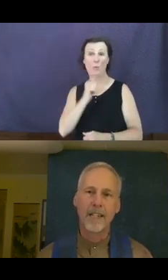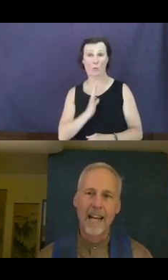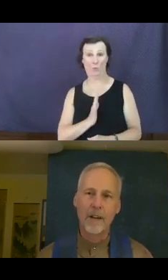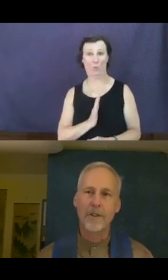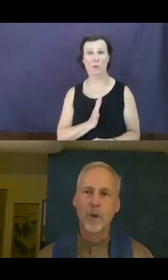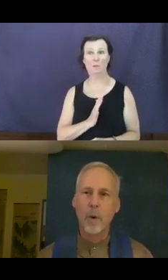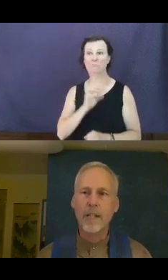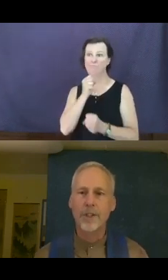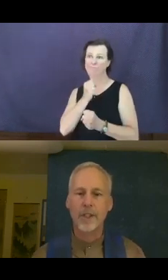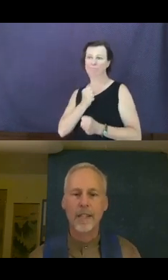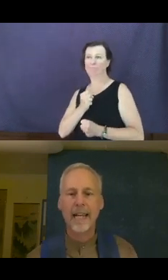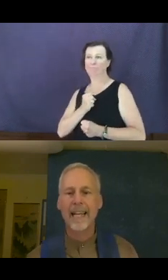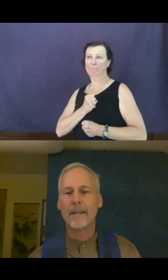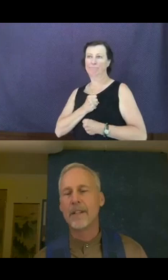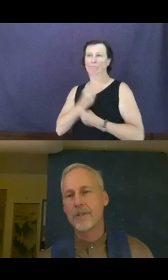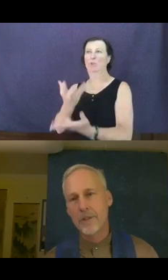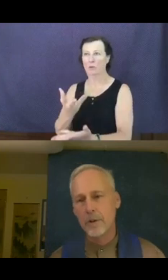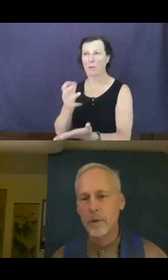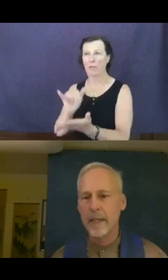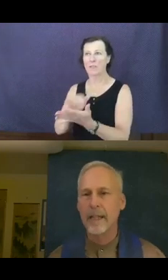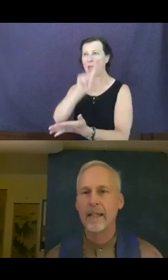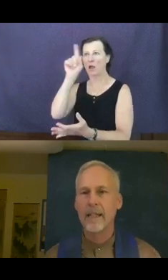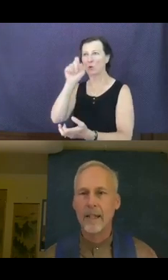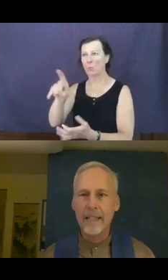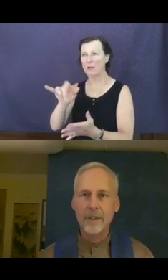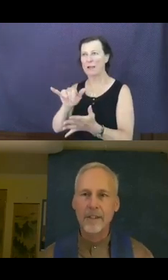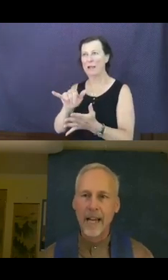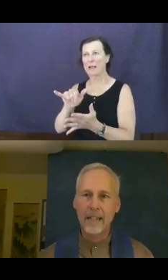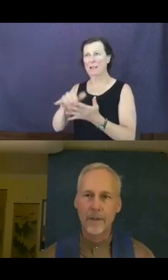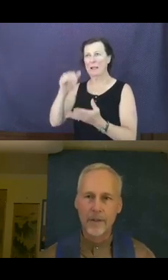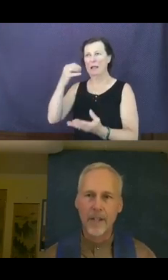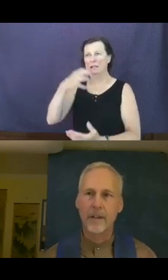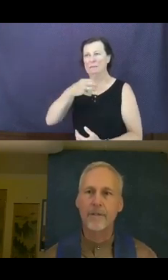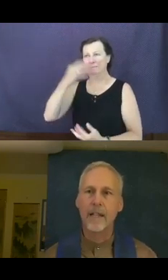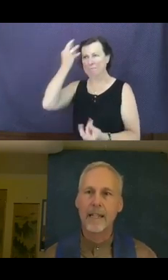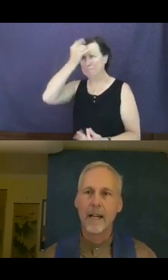out the question that had been stewing inside of herself